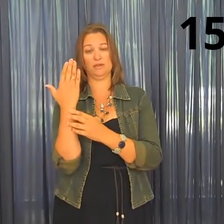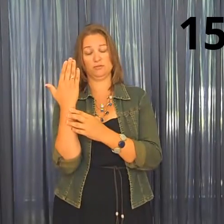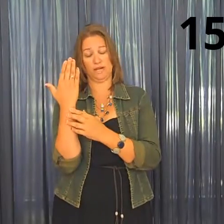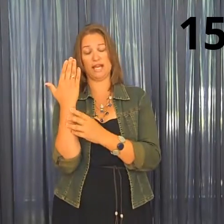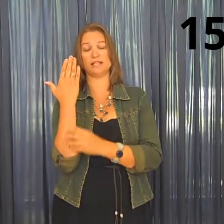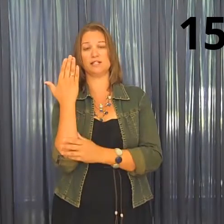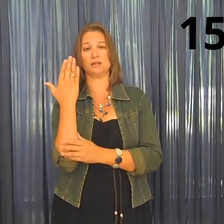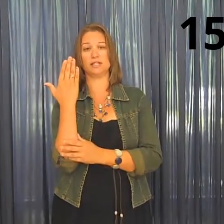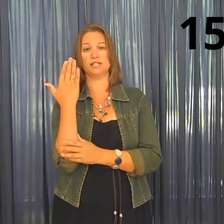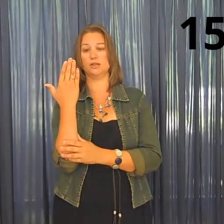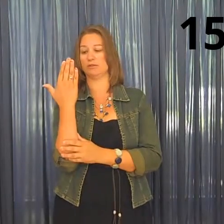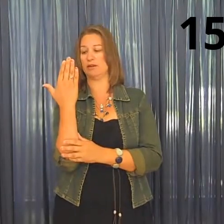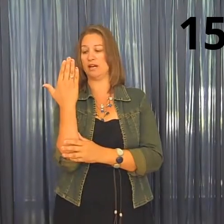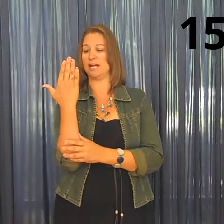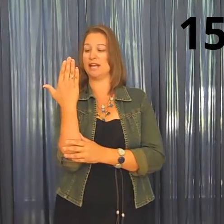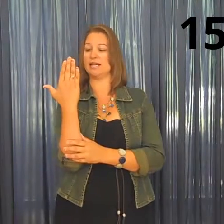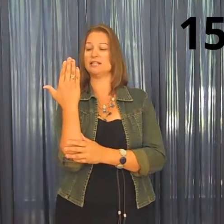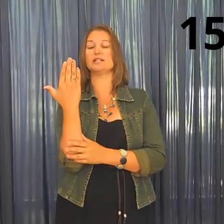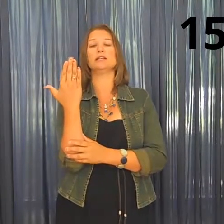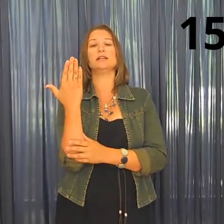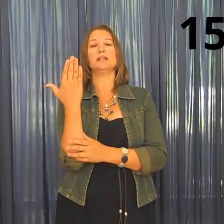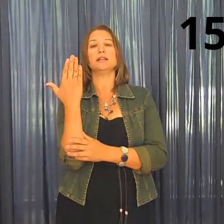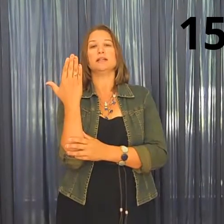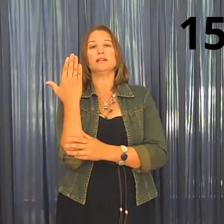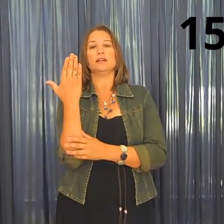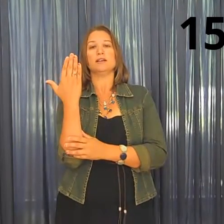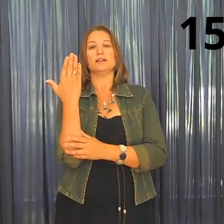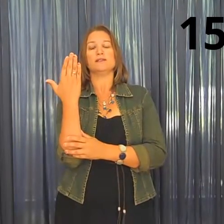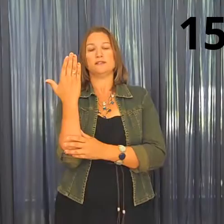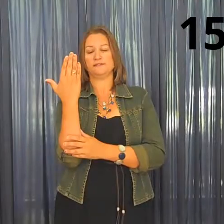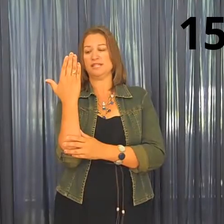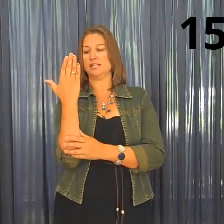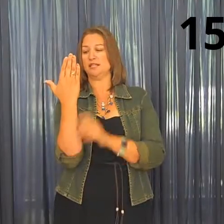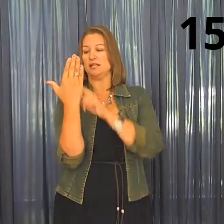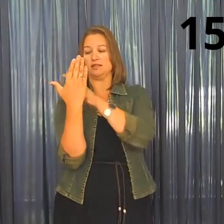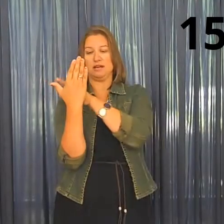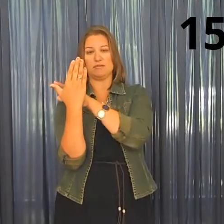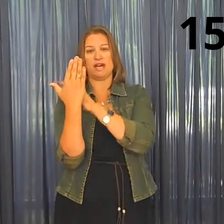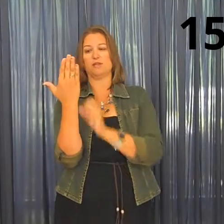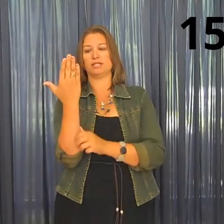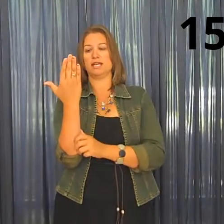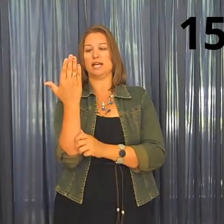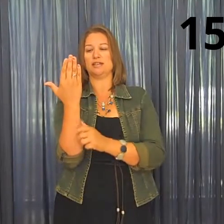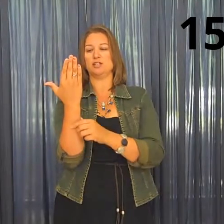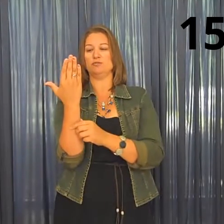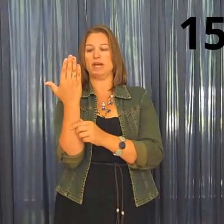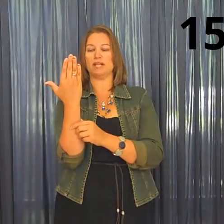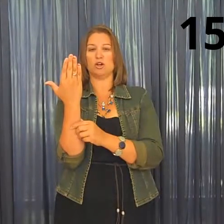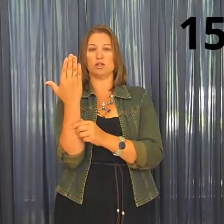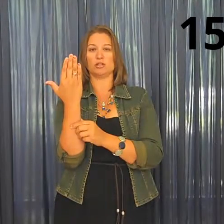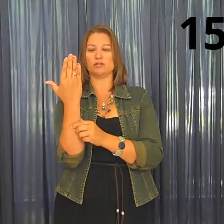handed so I'll continue with my right hand, "15" thumb out, and then you bend all your